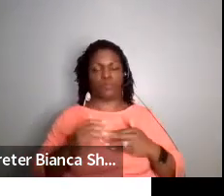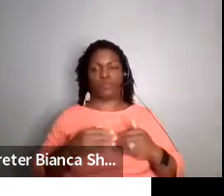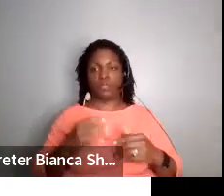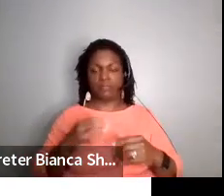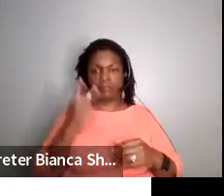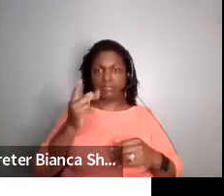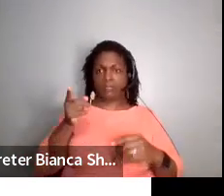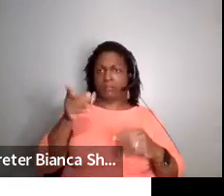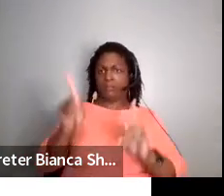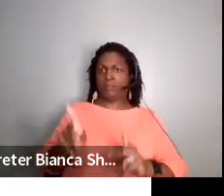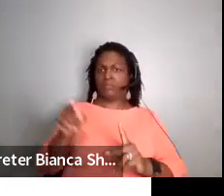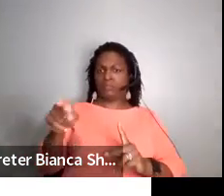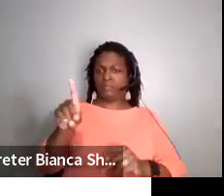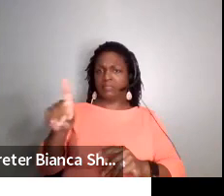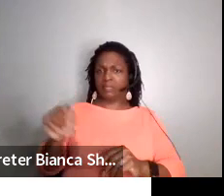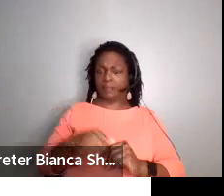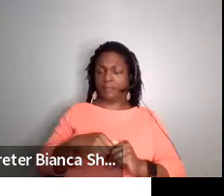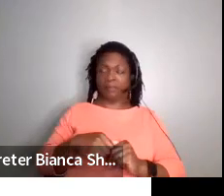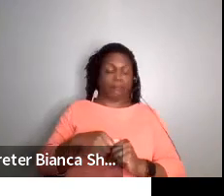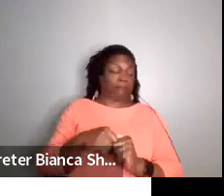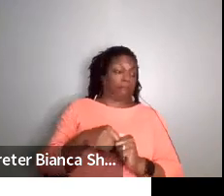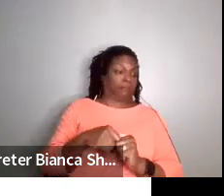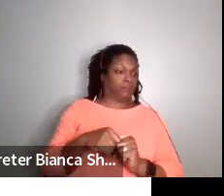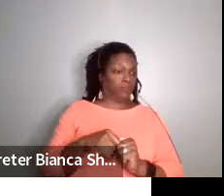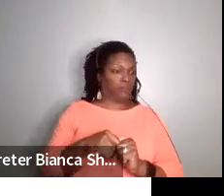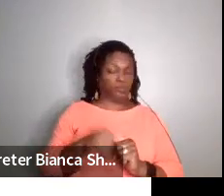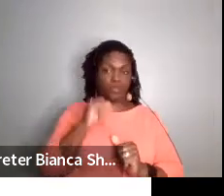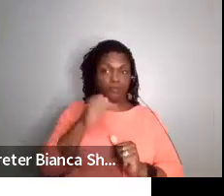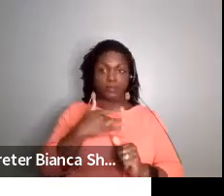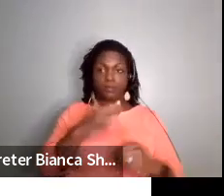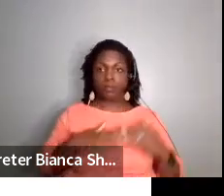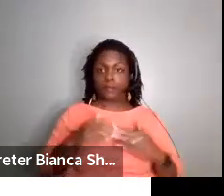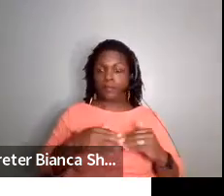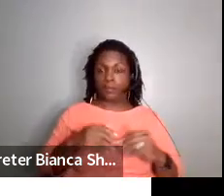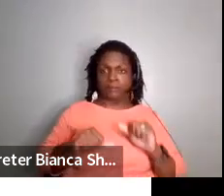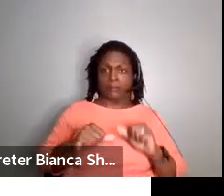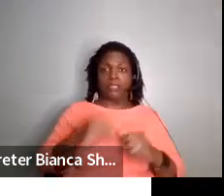Okay. Some of us are very comfortable, Some of us don't know what to say, what to do.